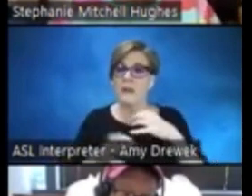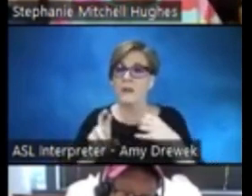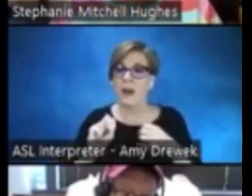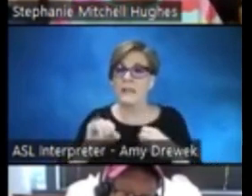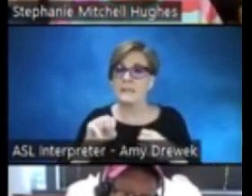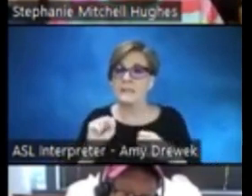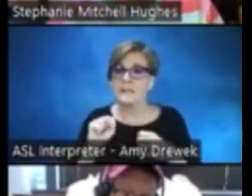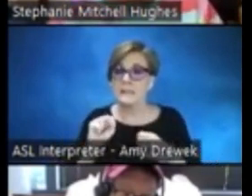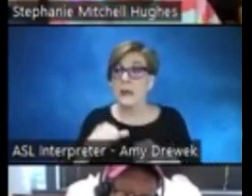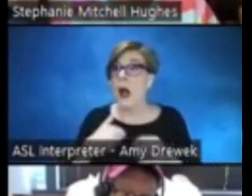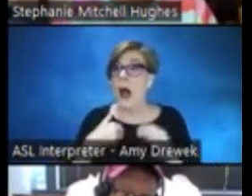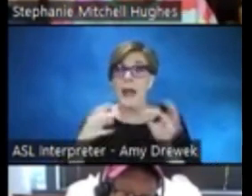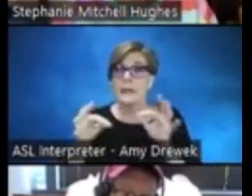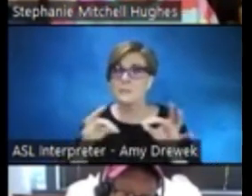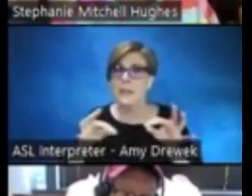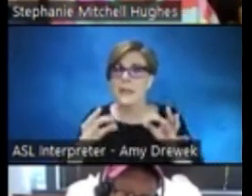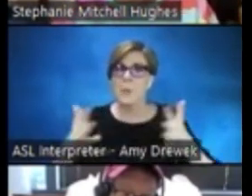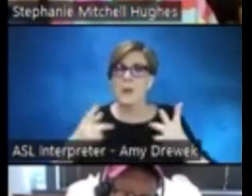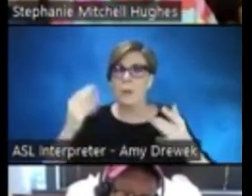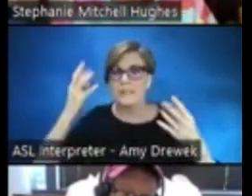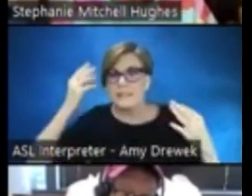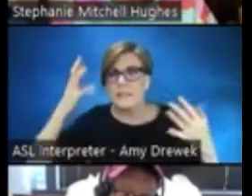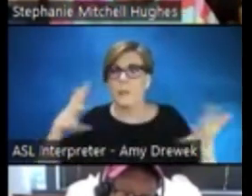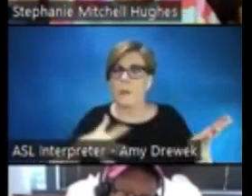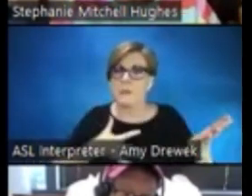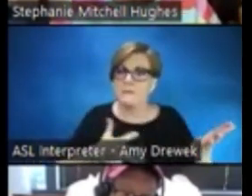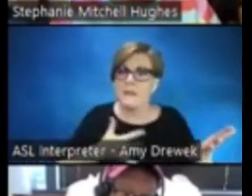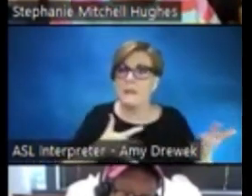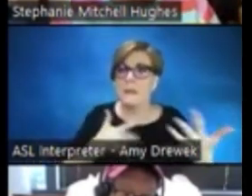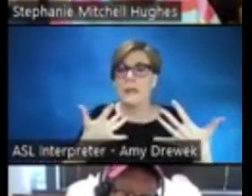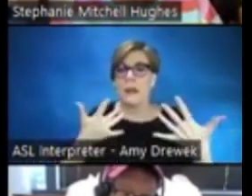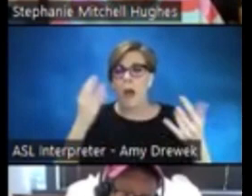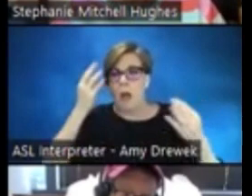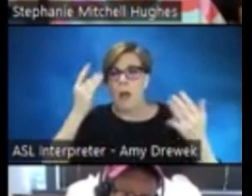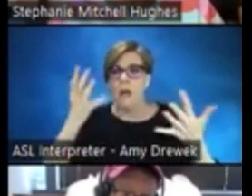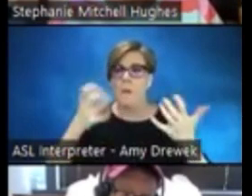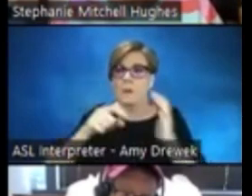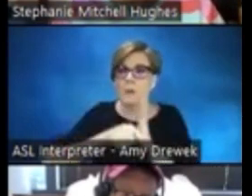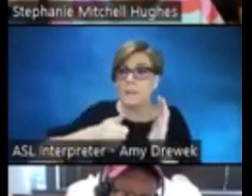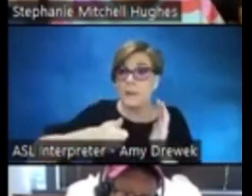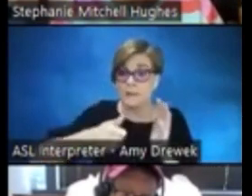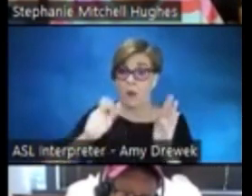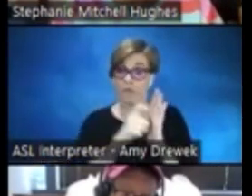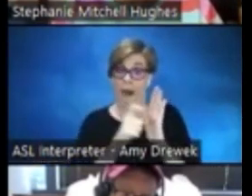I WAS THINKING AND FEELING. I WAS SUICIDAL AND WRITING IS MY WAY OF PROCESSING.